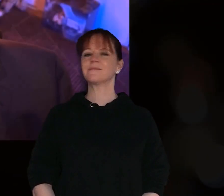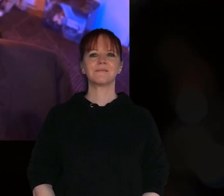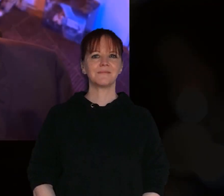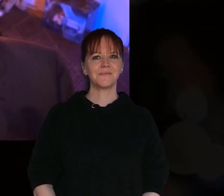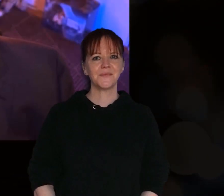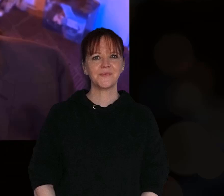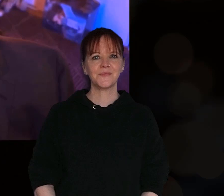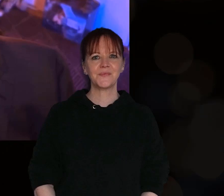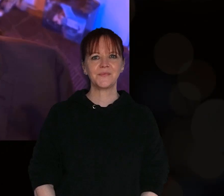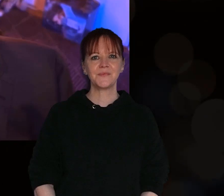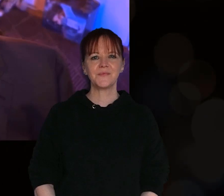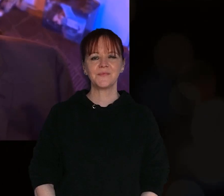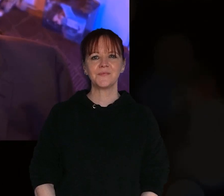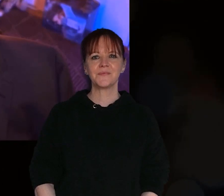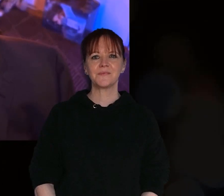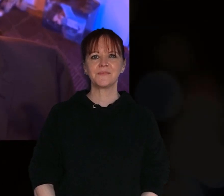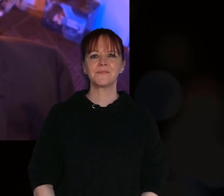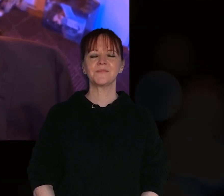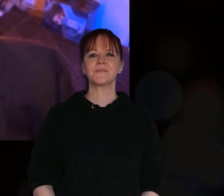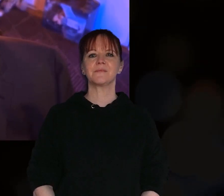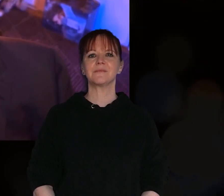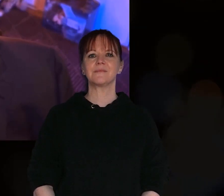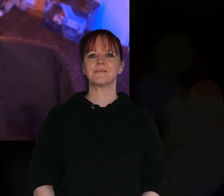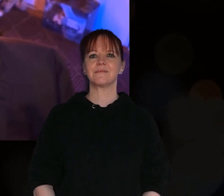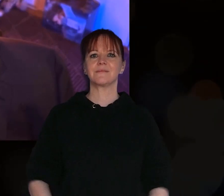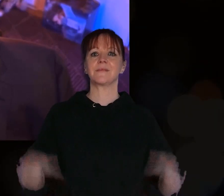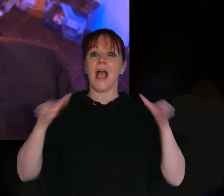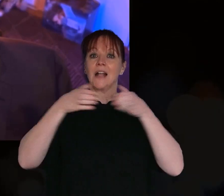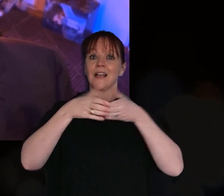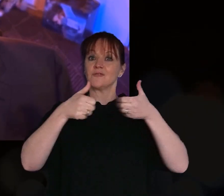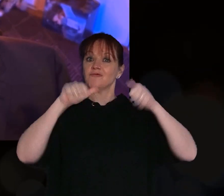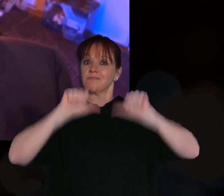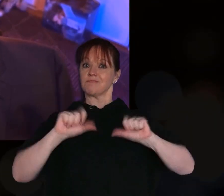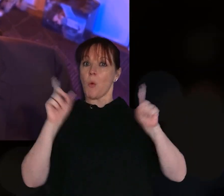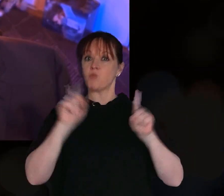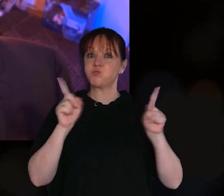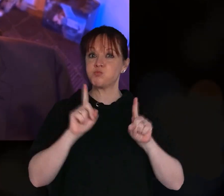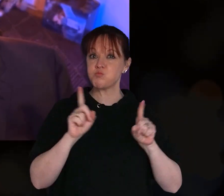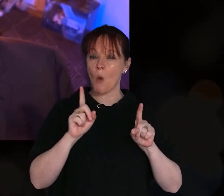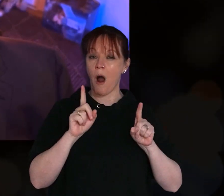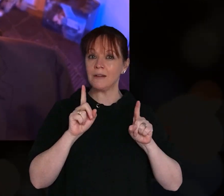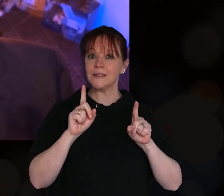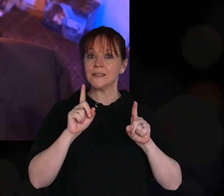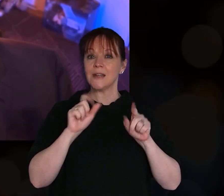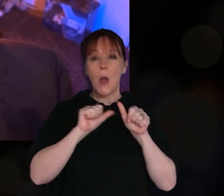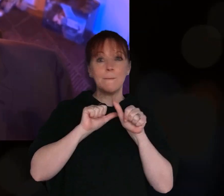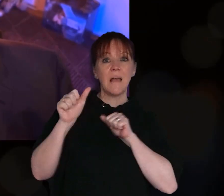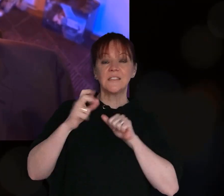Our next category is Best Blind and Low Vision Accessibility. We're celebrating another bumper year